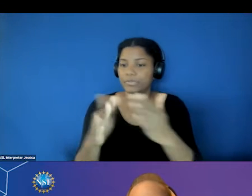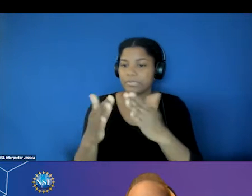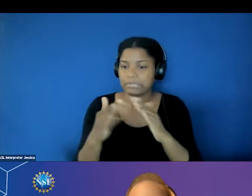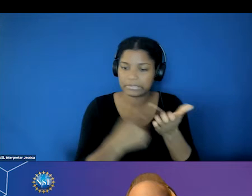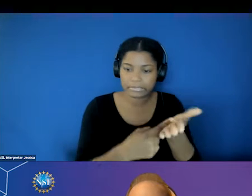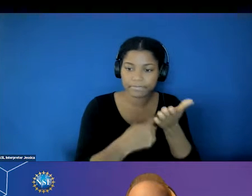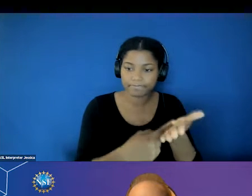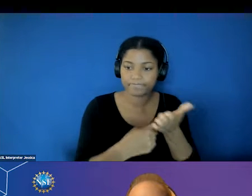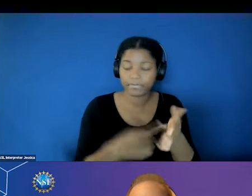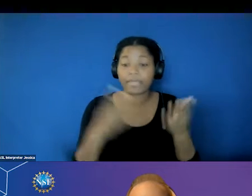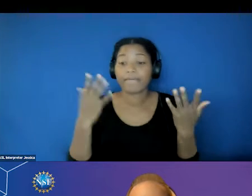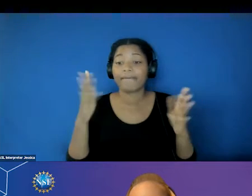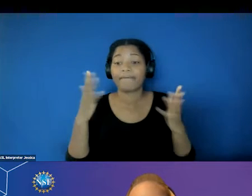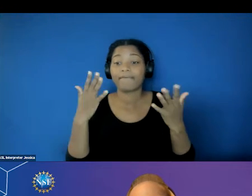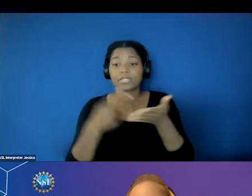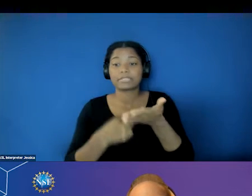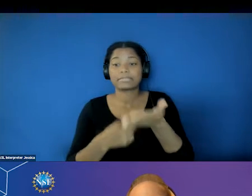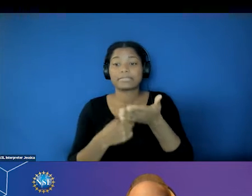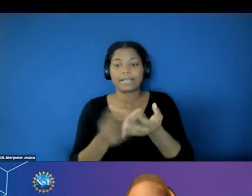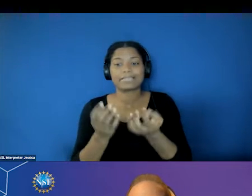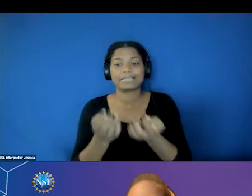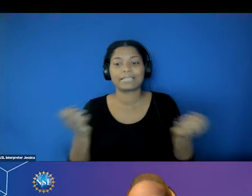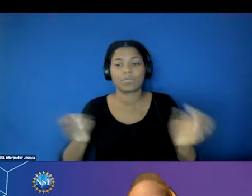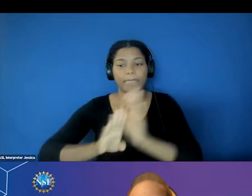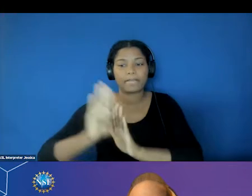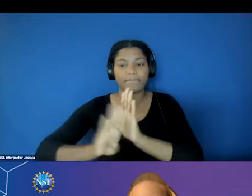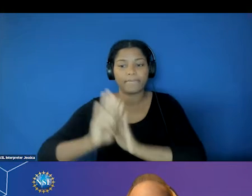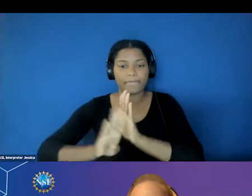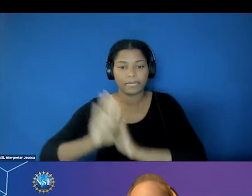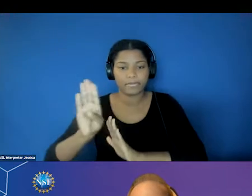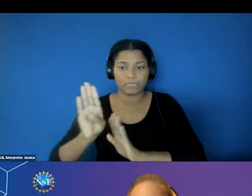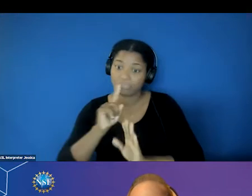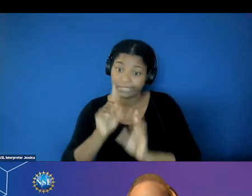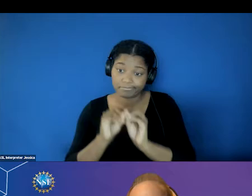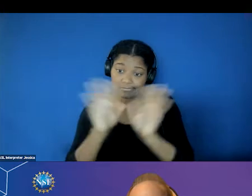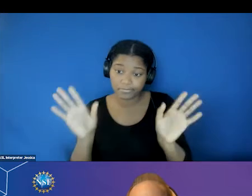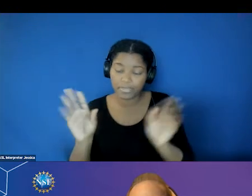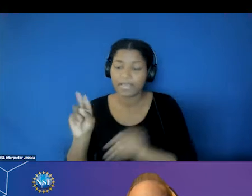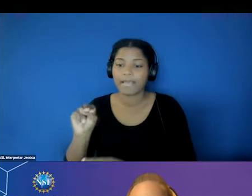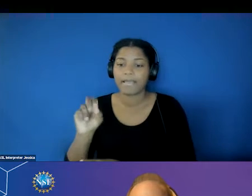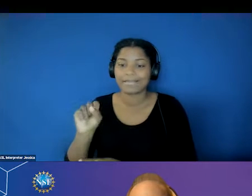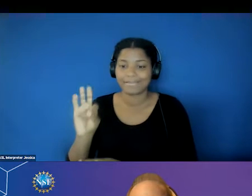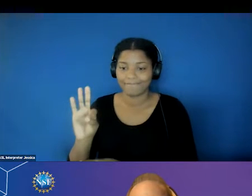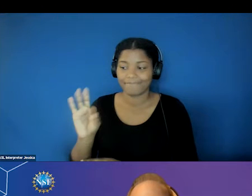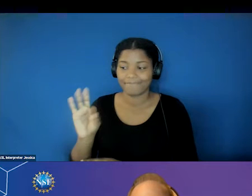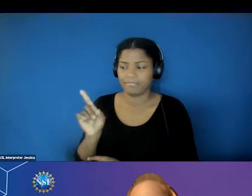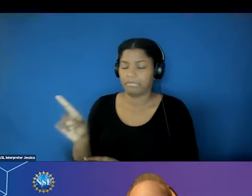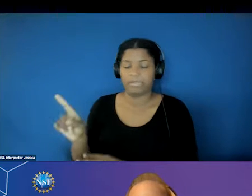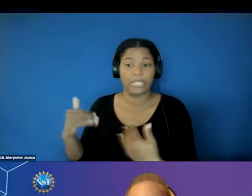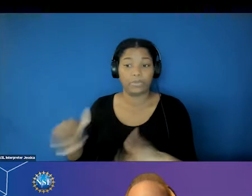I've already mentioned instrument development. And, clearly NSF, as a catalyst for,